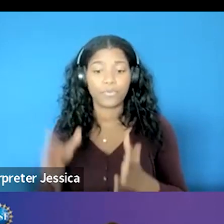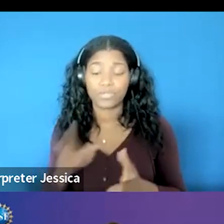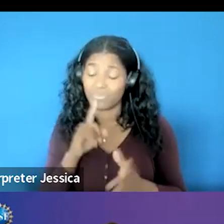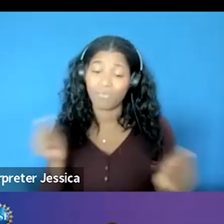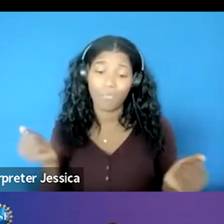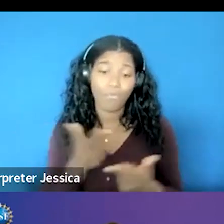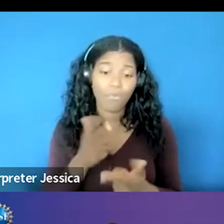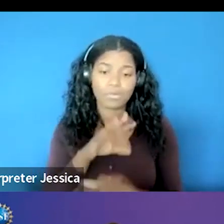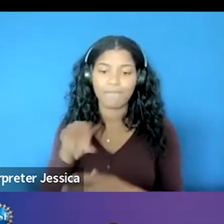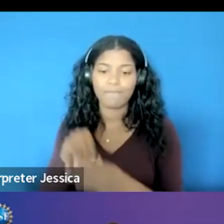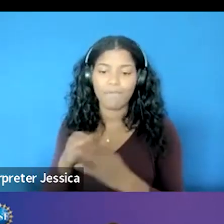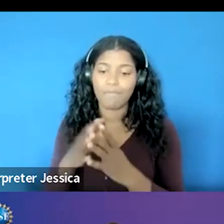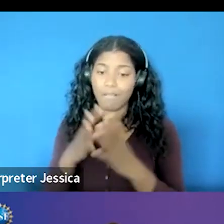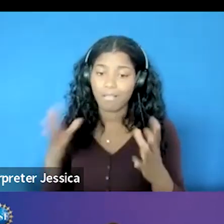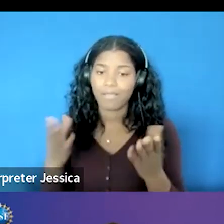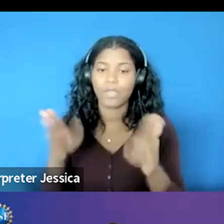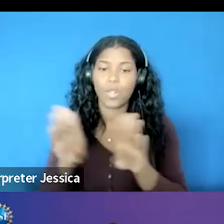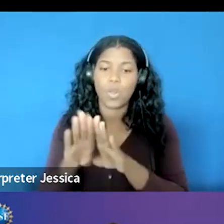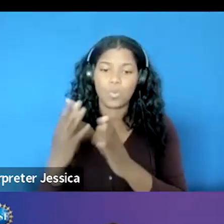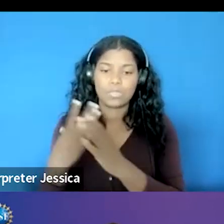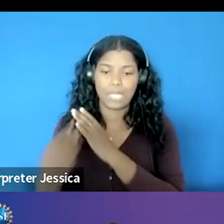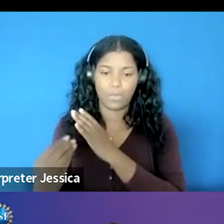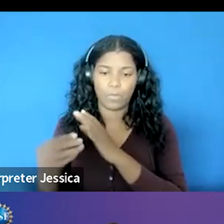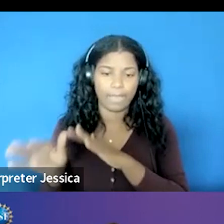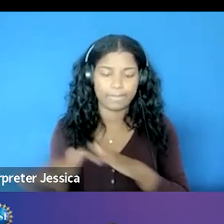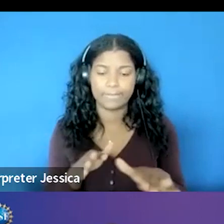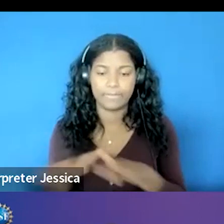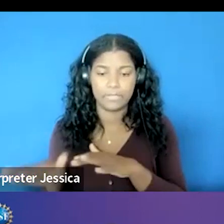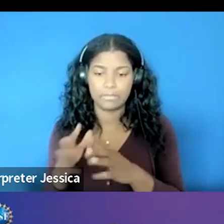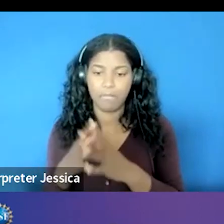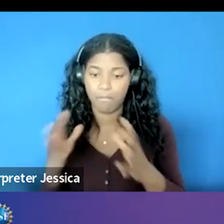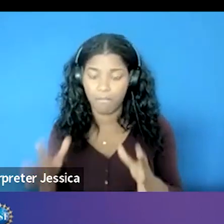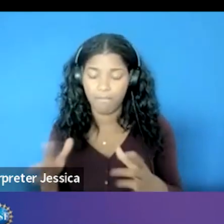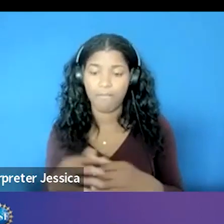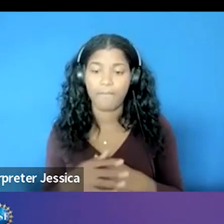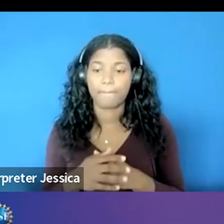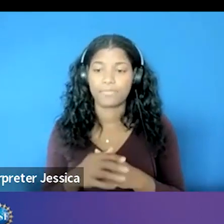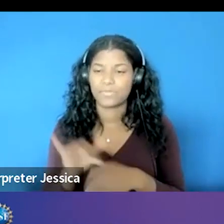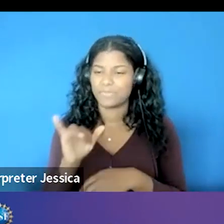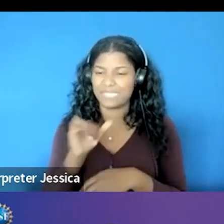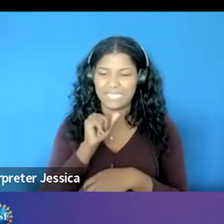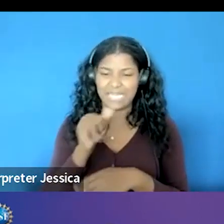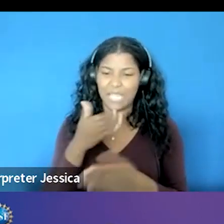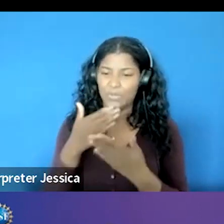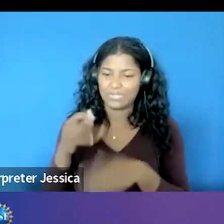in a lot of closeout activities, toward the end of the fiscal year. So that's not the time when we hold panels.